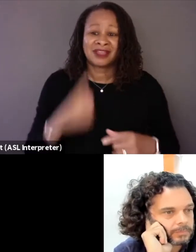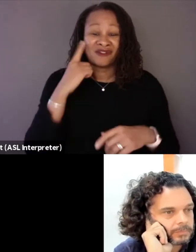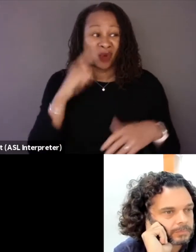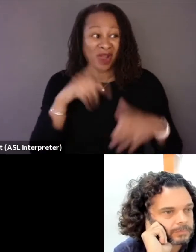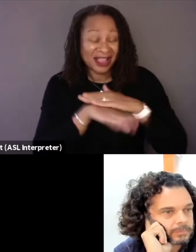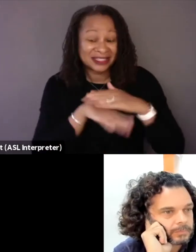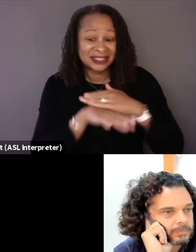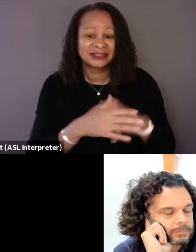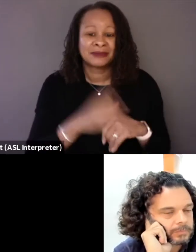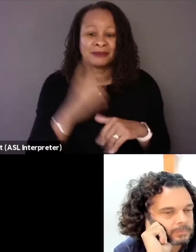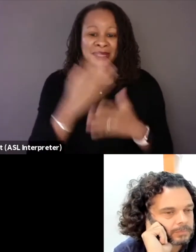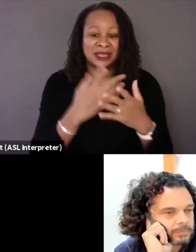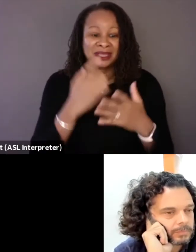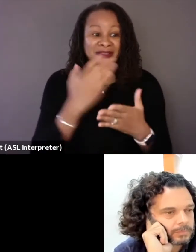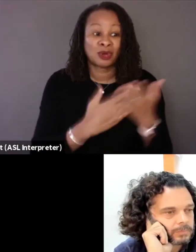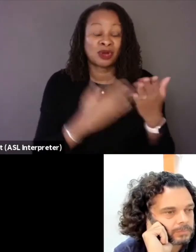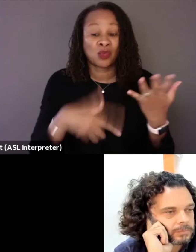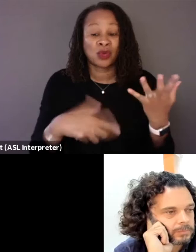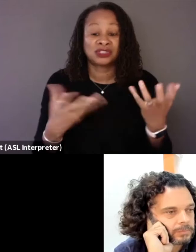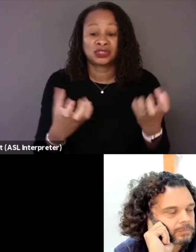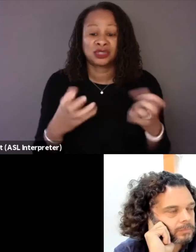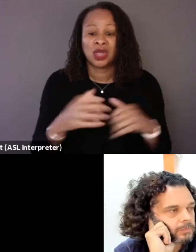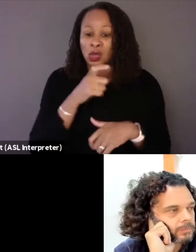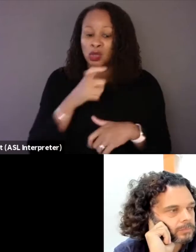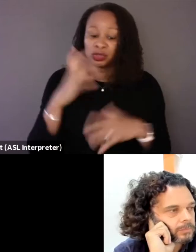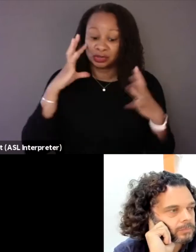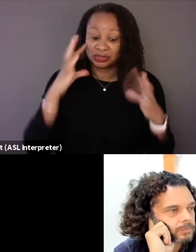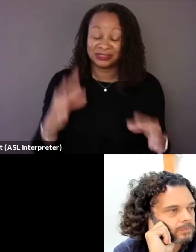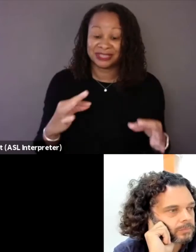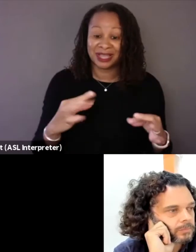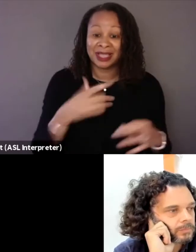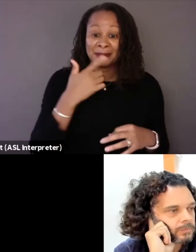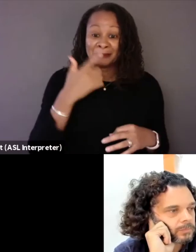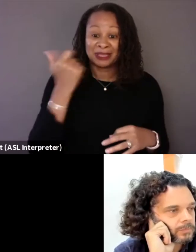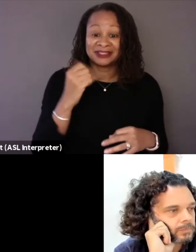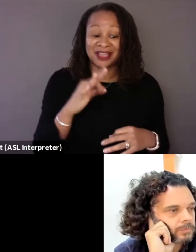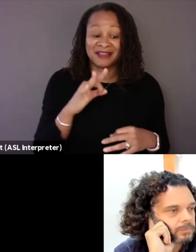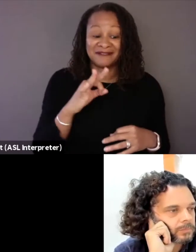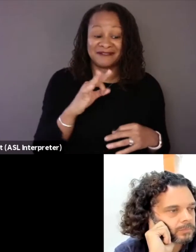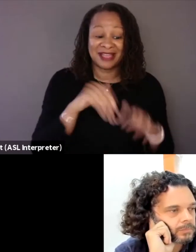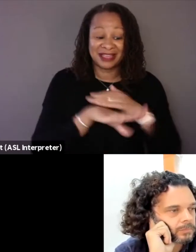you know, part of what you want to do is who do you choose because of access and who do you choose because of story.